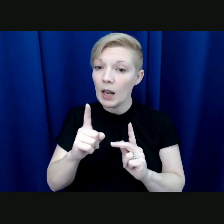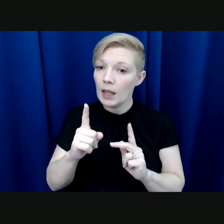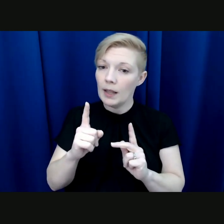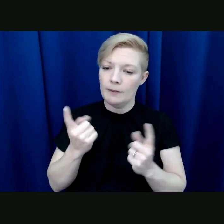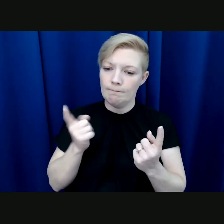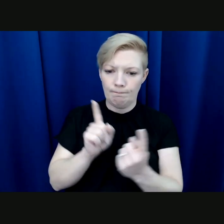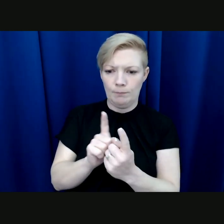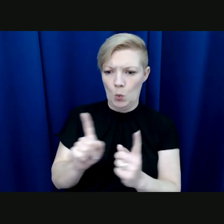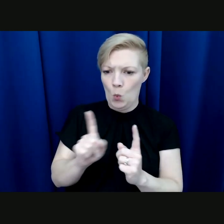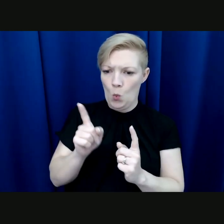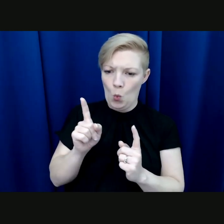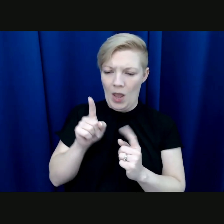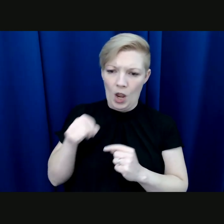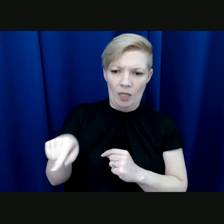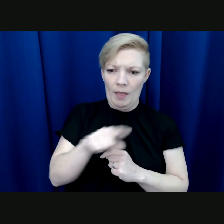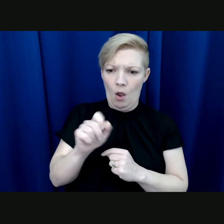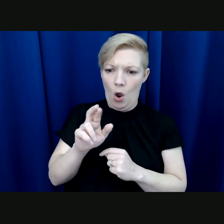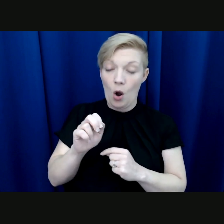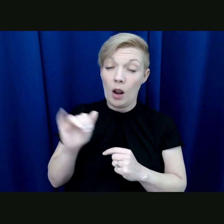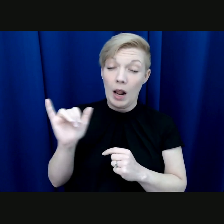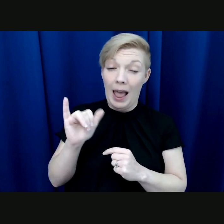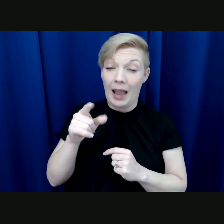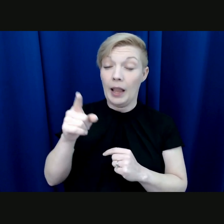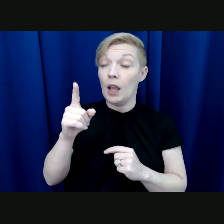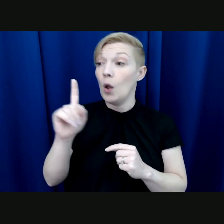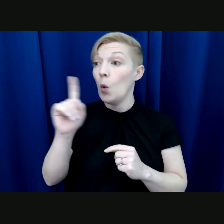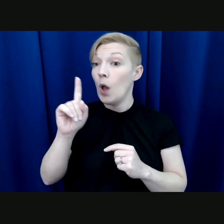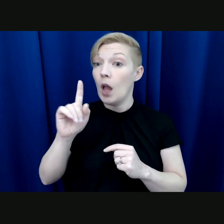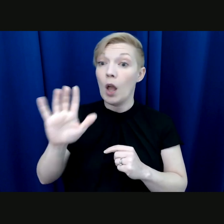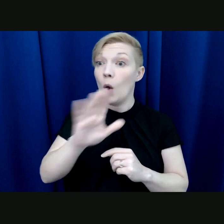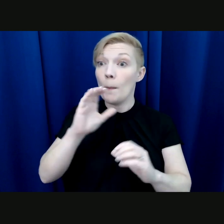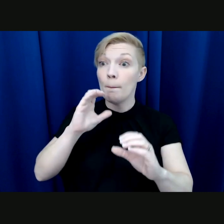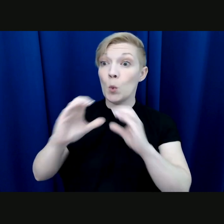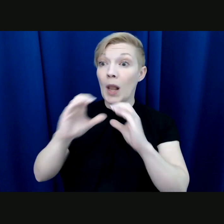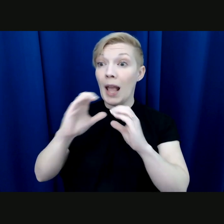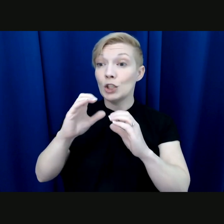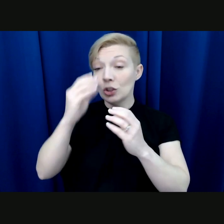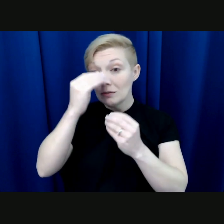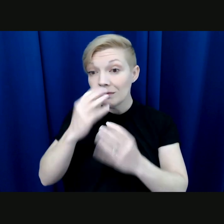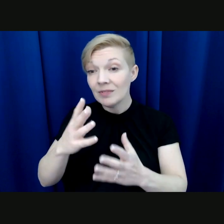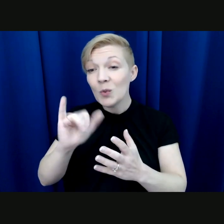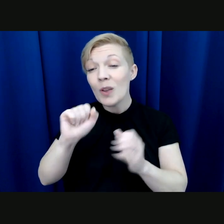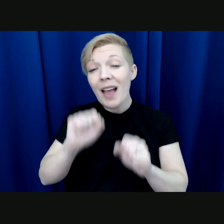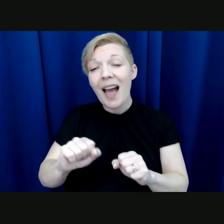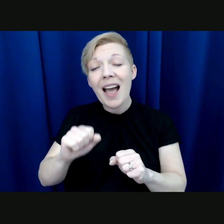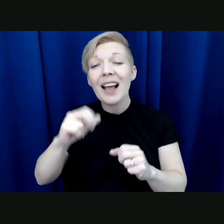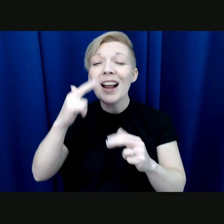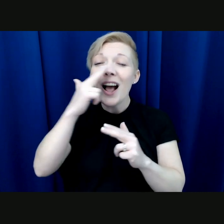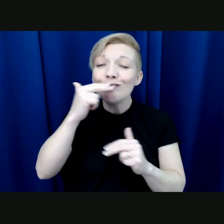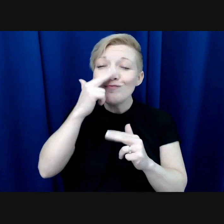And it has been said that a great way of communicating is through comedy and satire. And so I was wondering